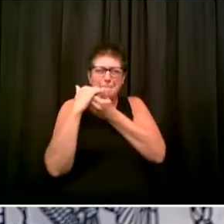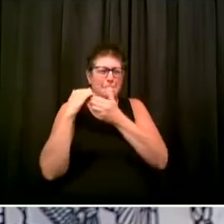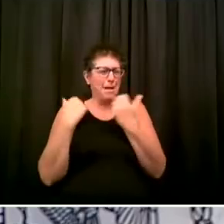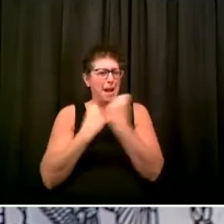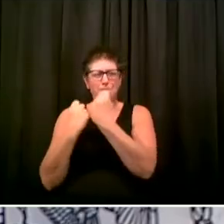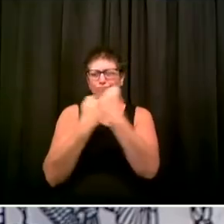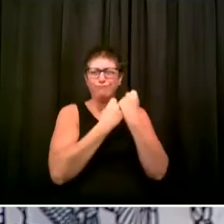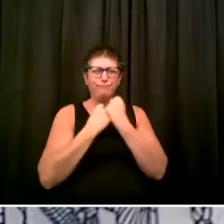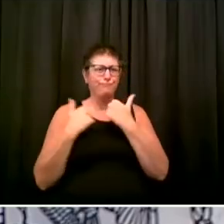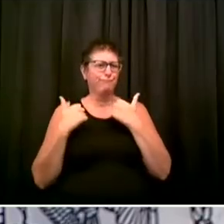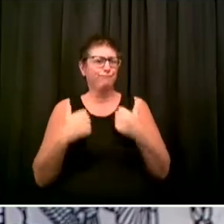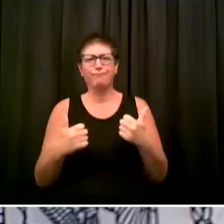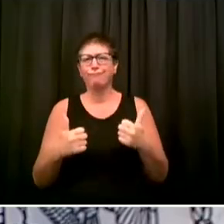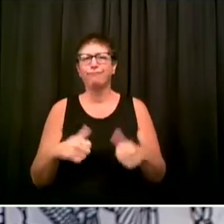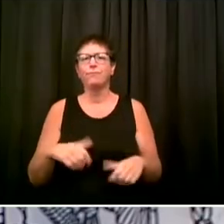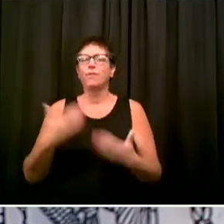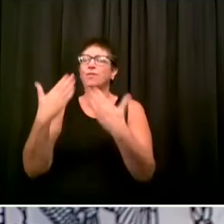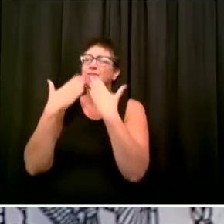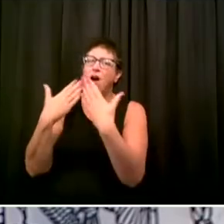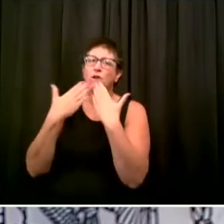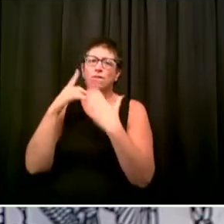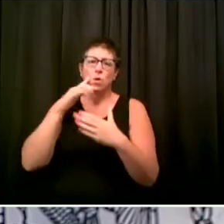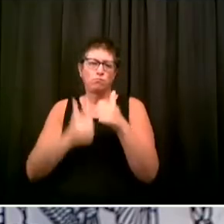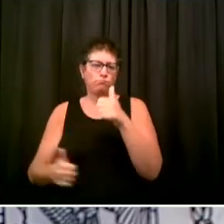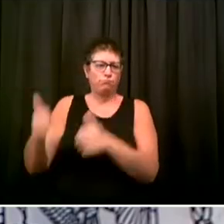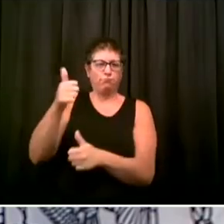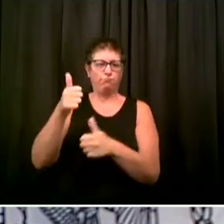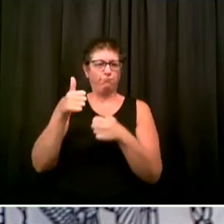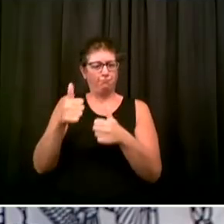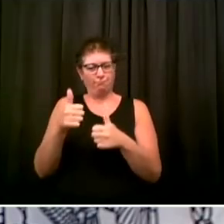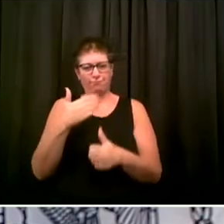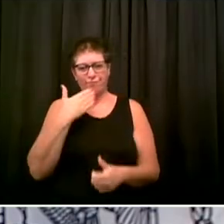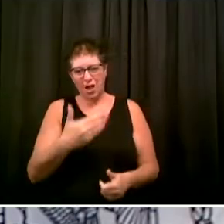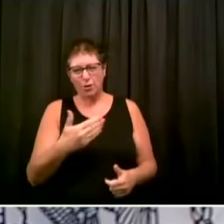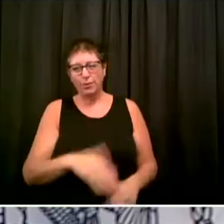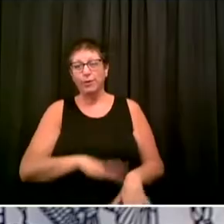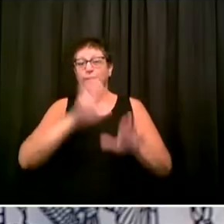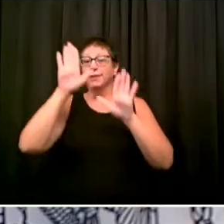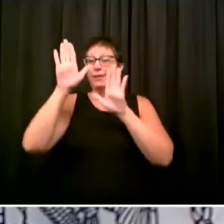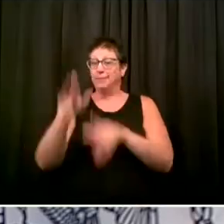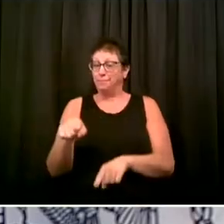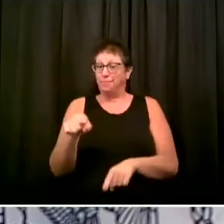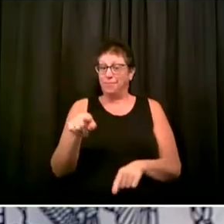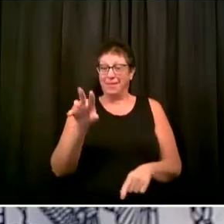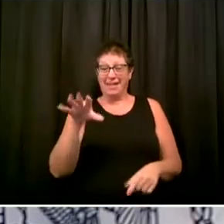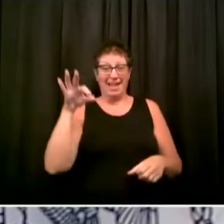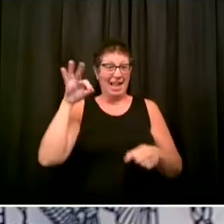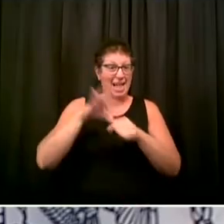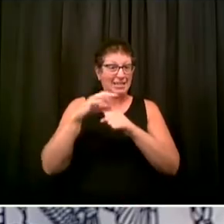WE ARE GETTING HELP FROM THE HEALTH DEPARTMENT AS WELL. EVERYONE PITCHING IN TO MAKE SURE THE SCHOOLS ARE SAFE.